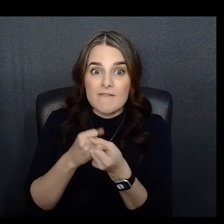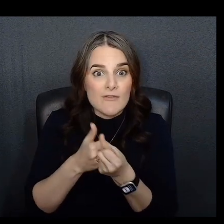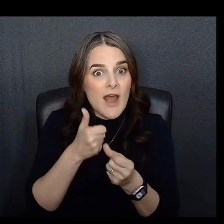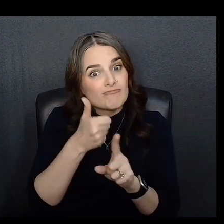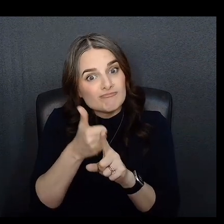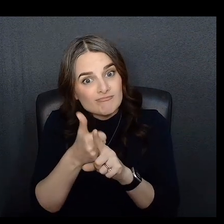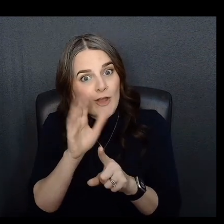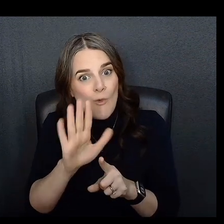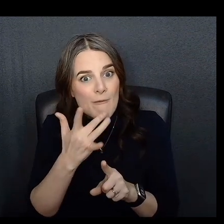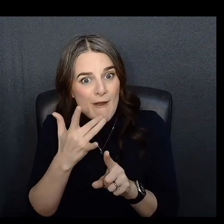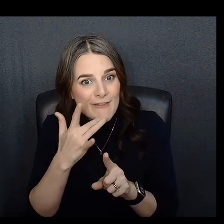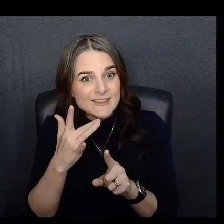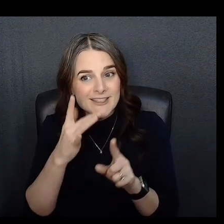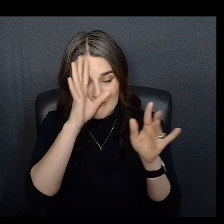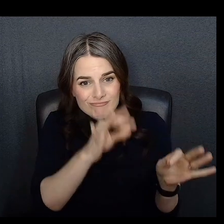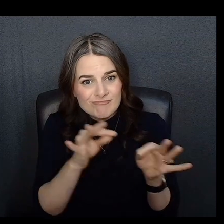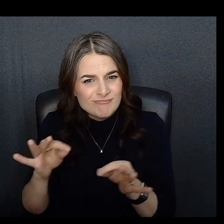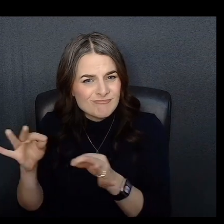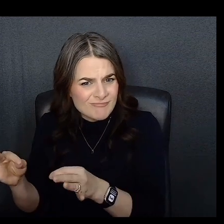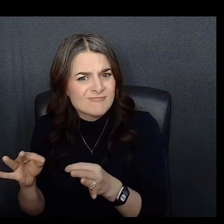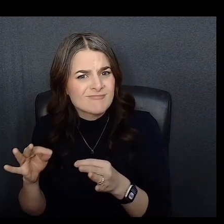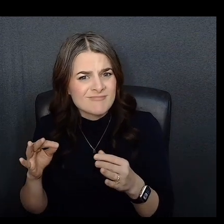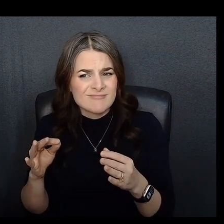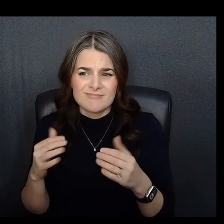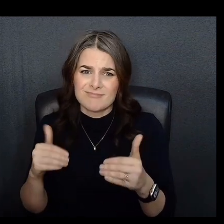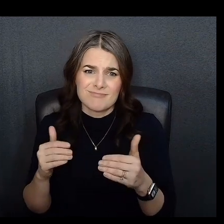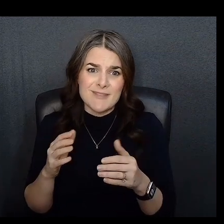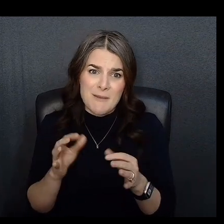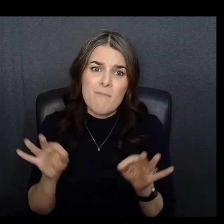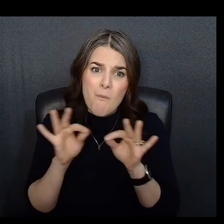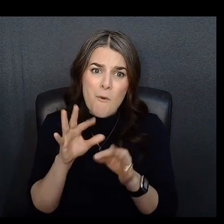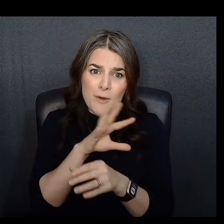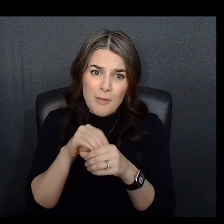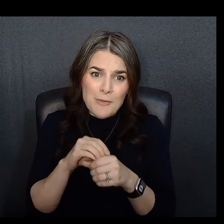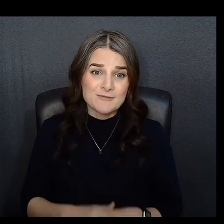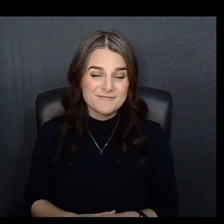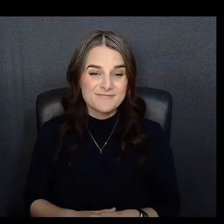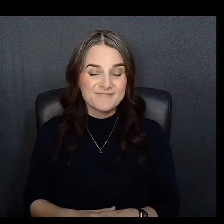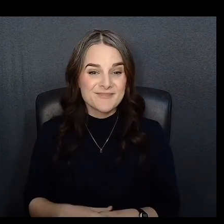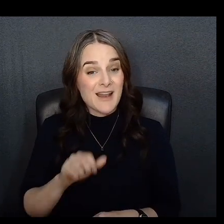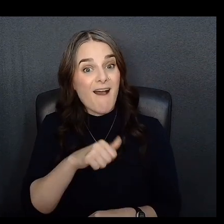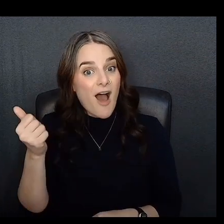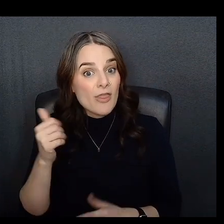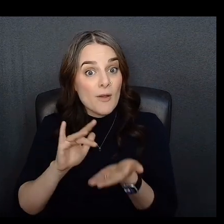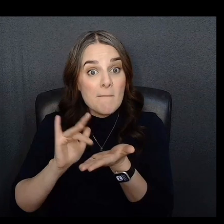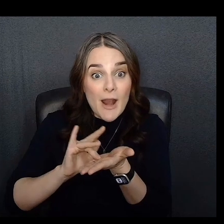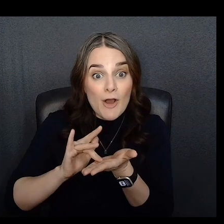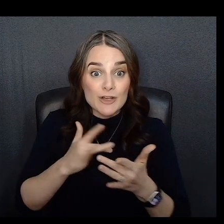Those are all important things to include. And then any other medical concerns that a person might have, you want to include on their device.